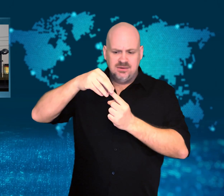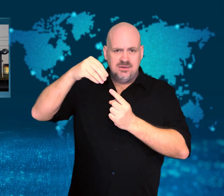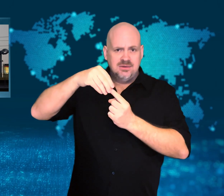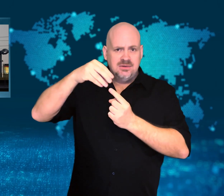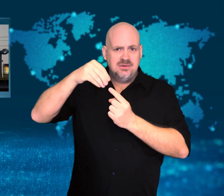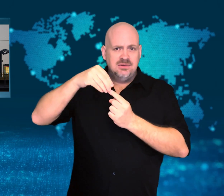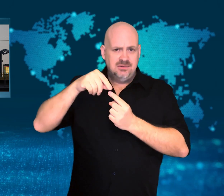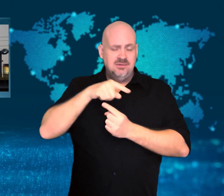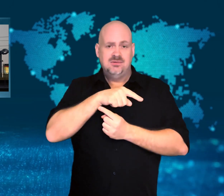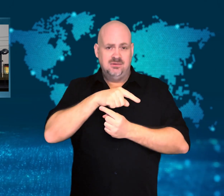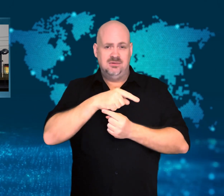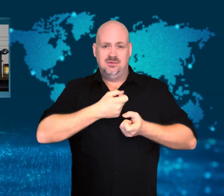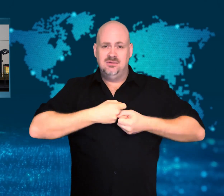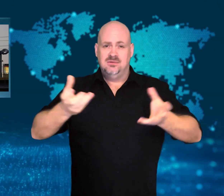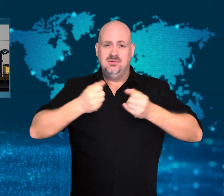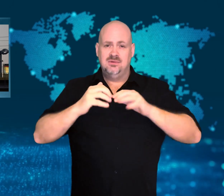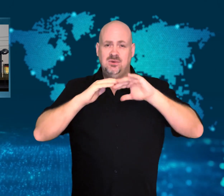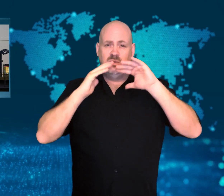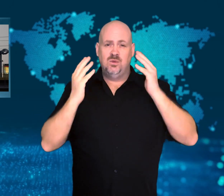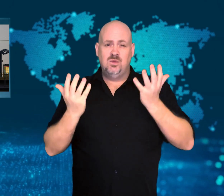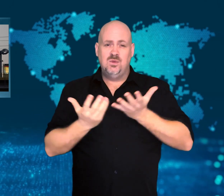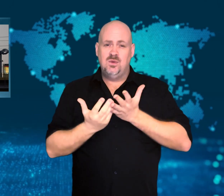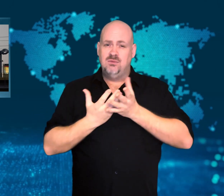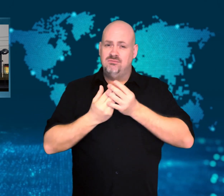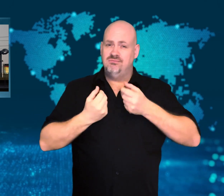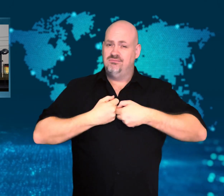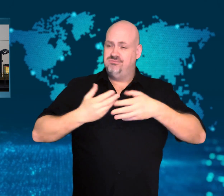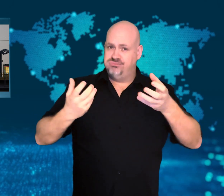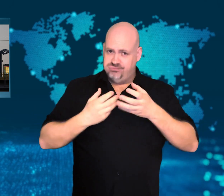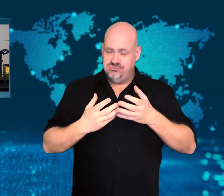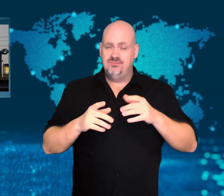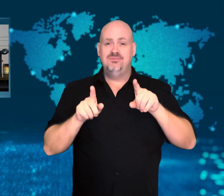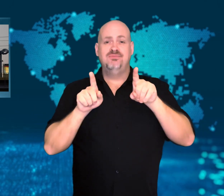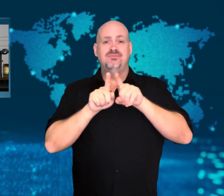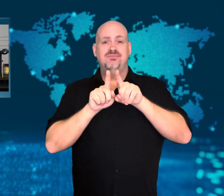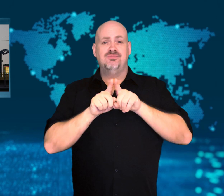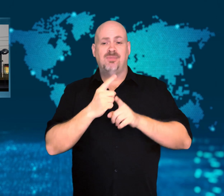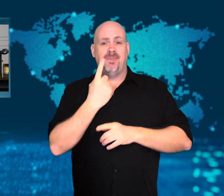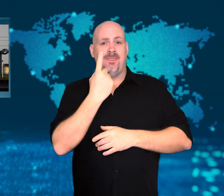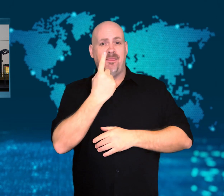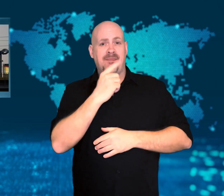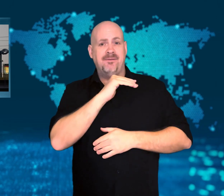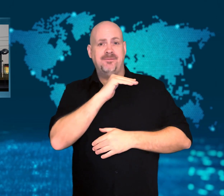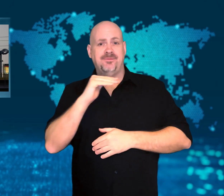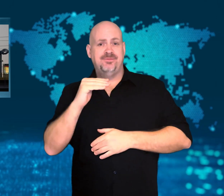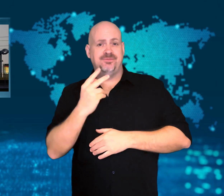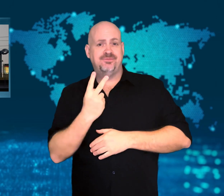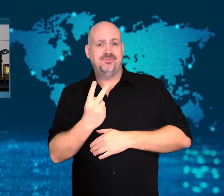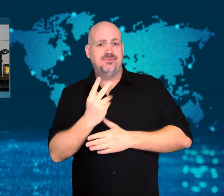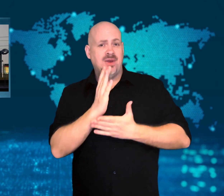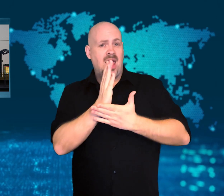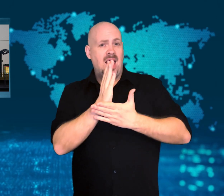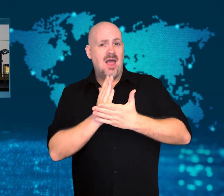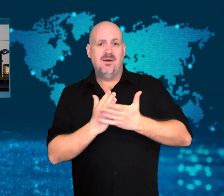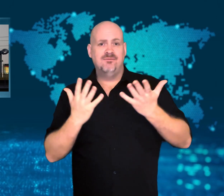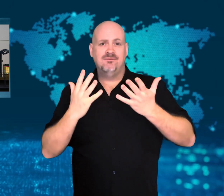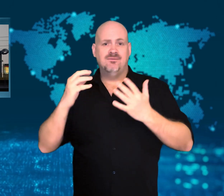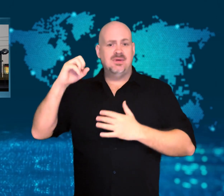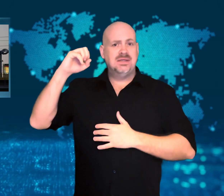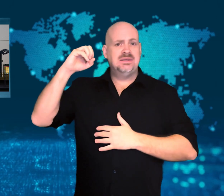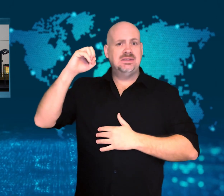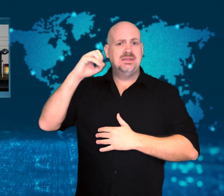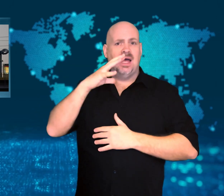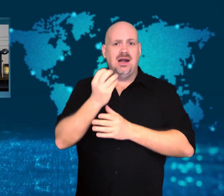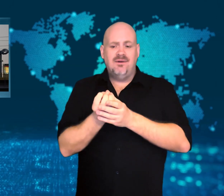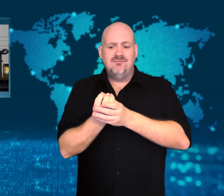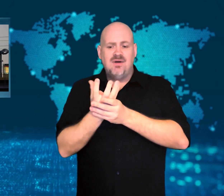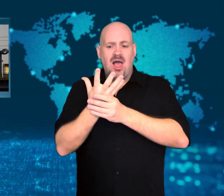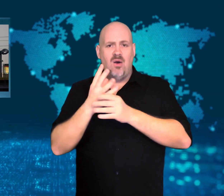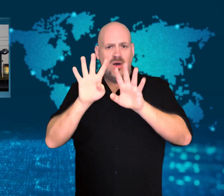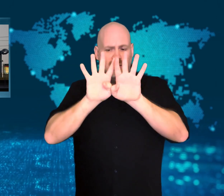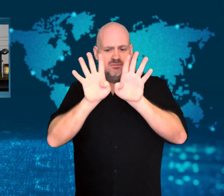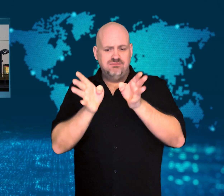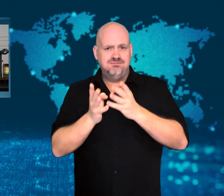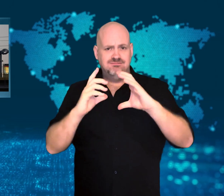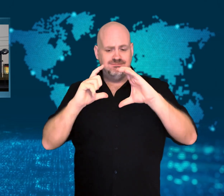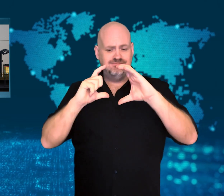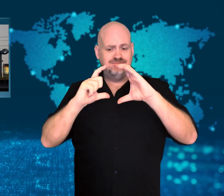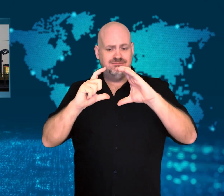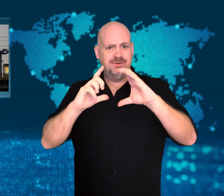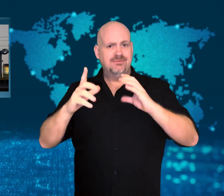They export about a quarter of the world’s wheat and wheat products,